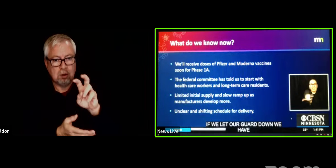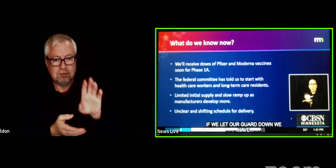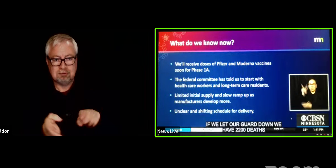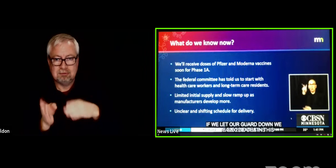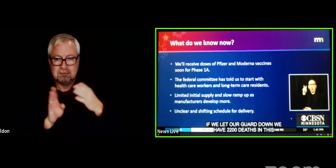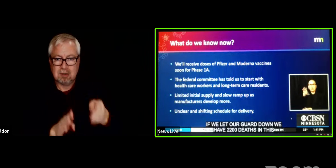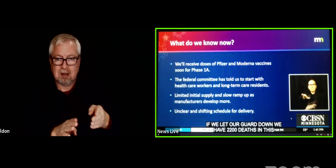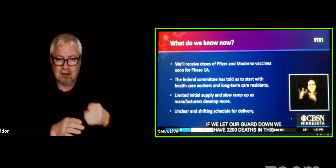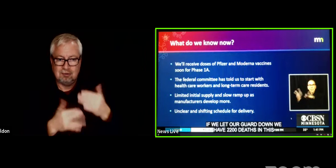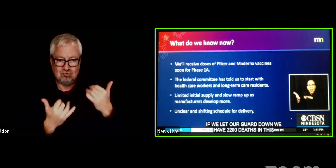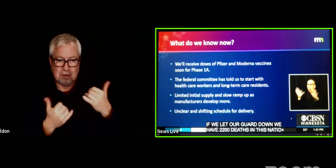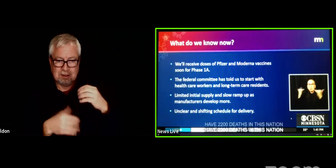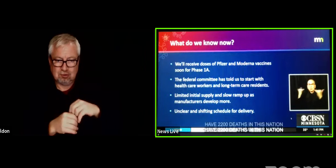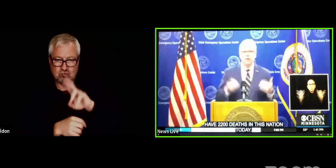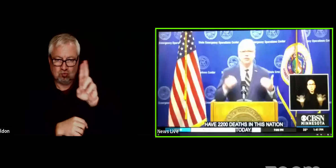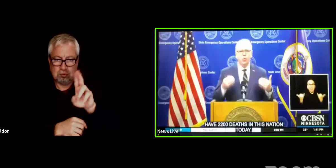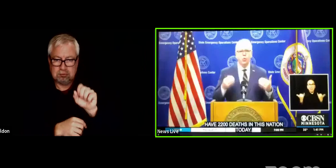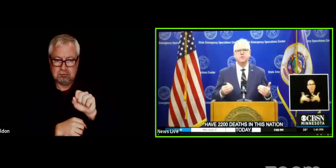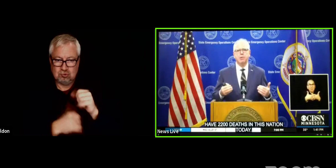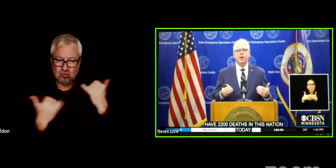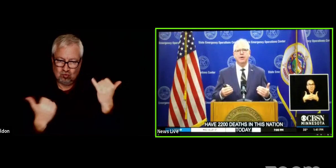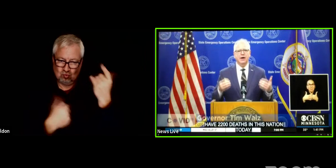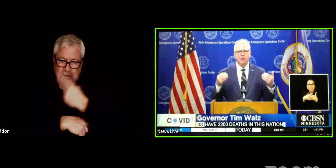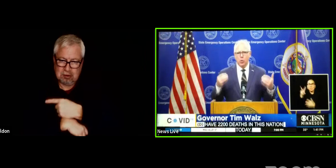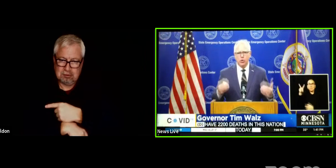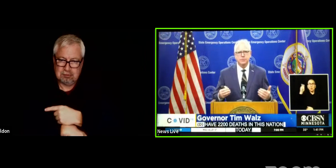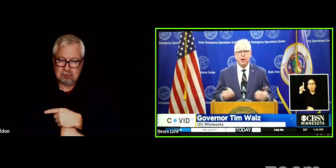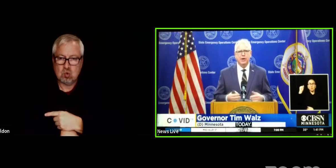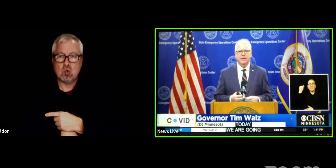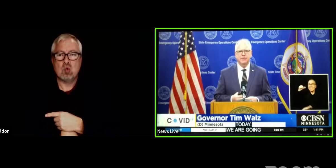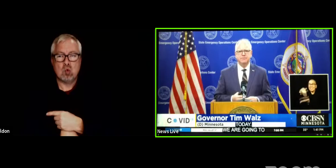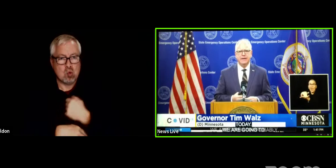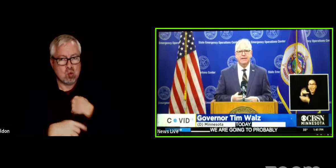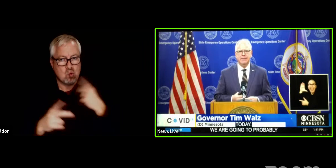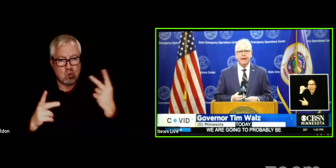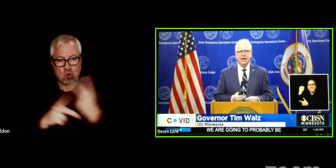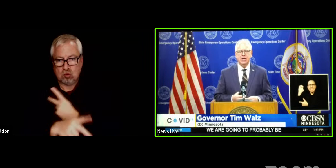WE ARE AT THE WORST PART OF THE WORST PART OF THIS PANDEMIC.